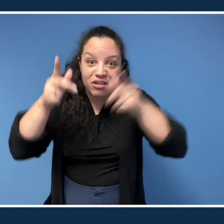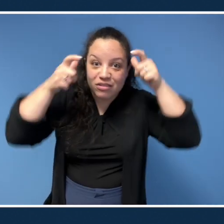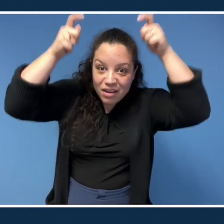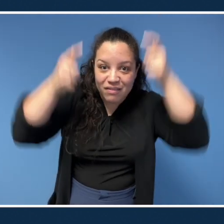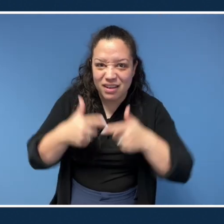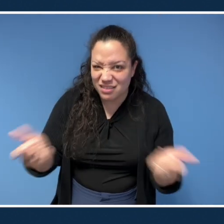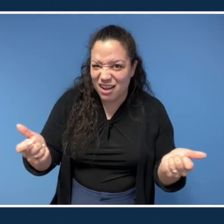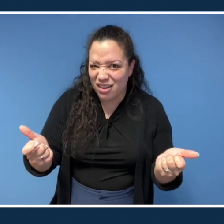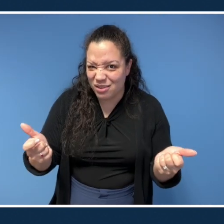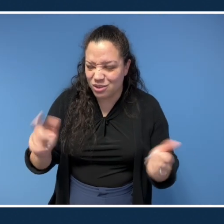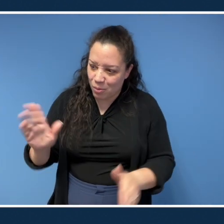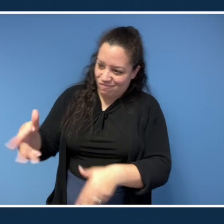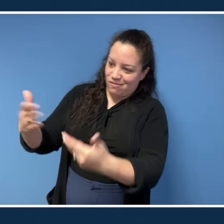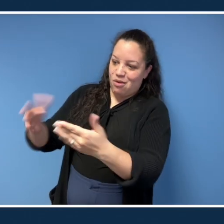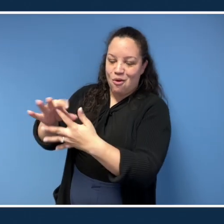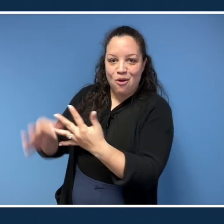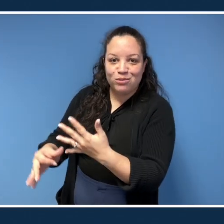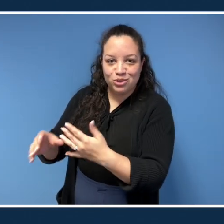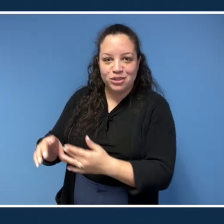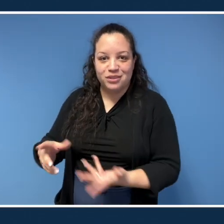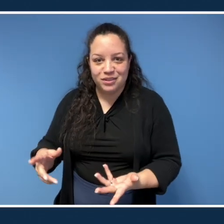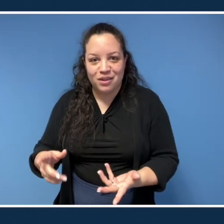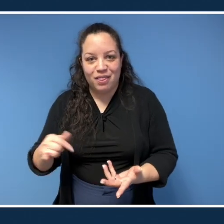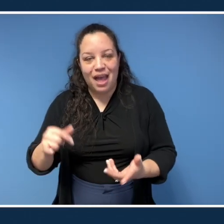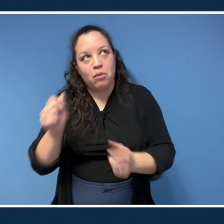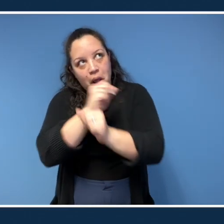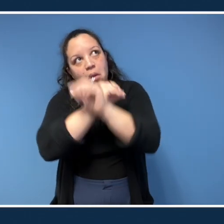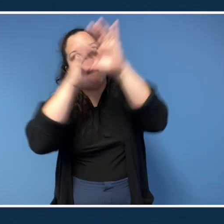So those are kind of the things that I think of in terms of reparations.